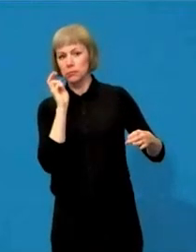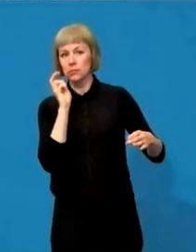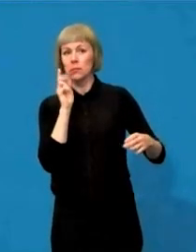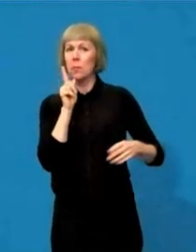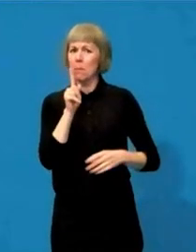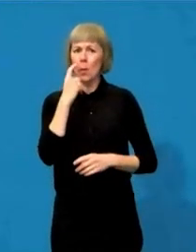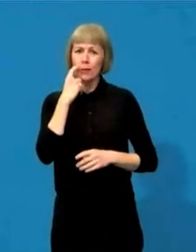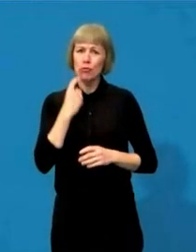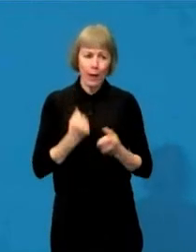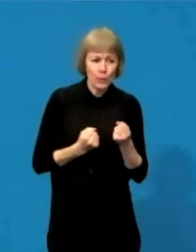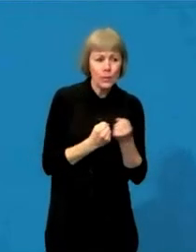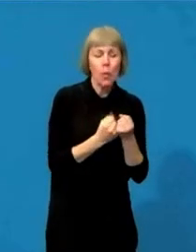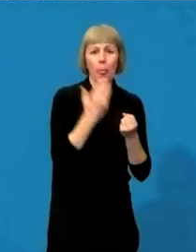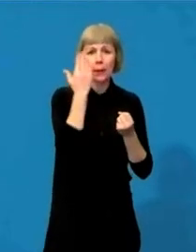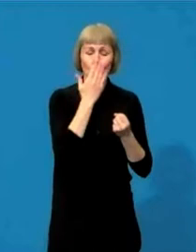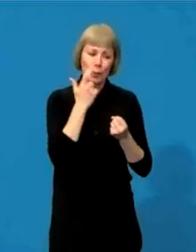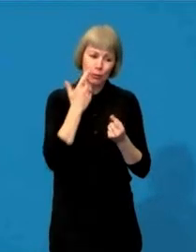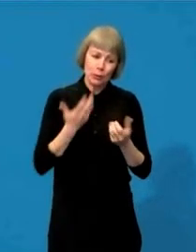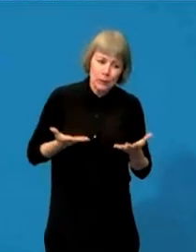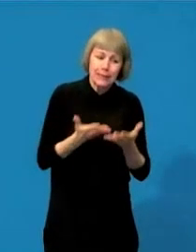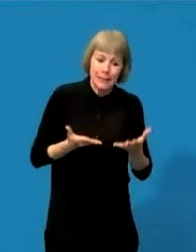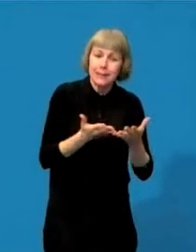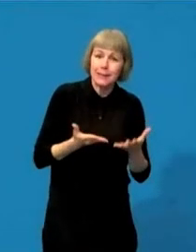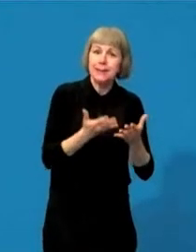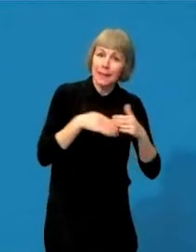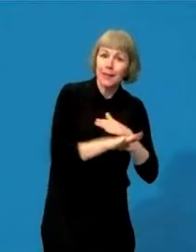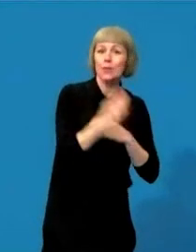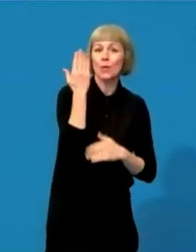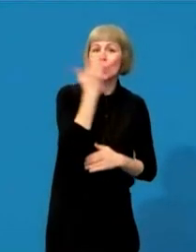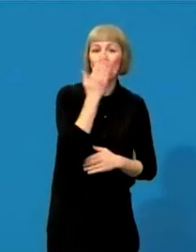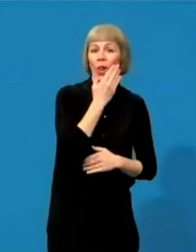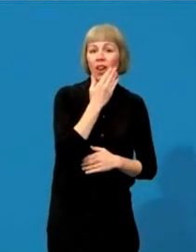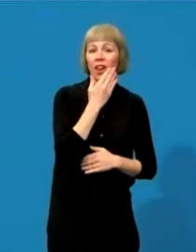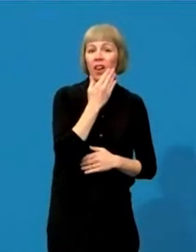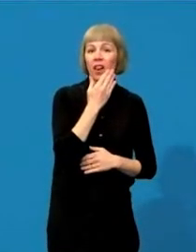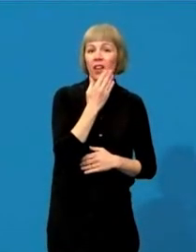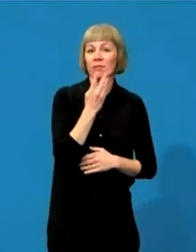go to school. Now, to me it gets - it's building the capacity around the service